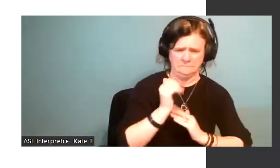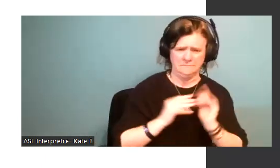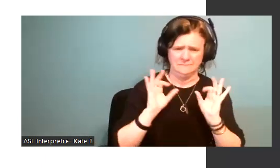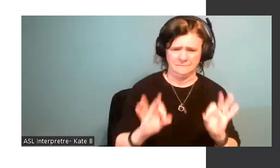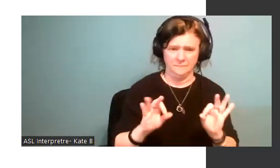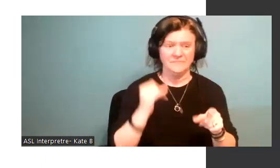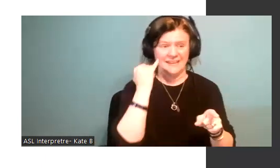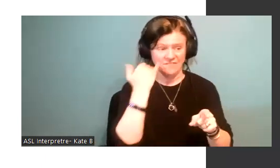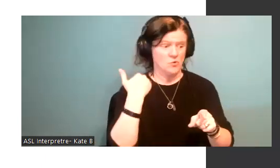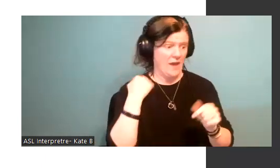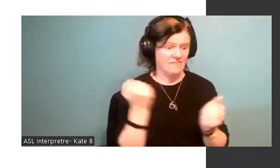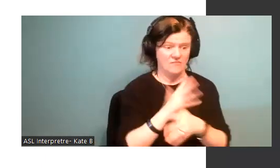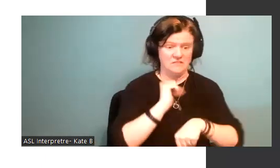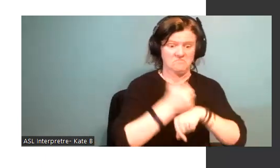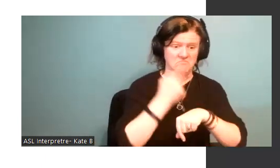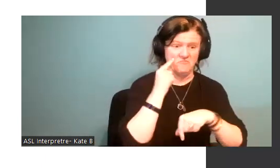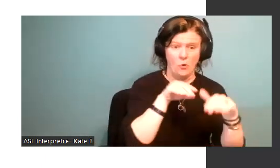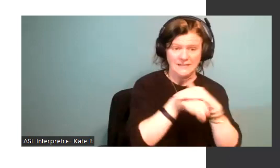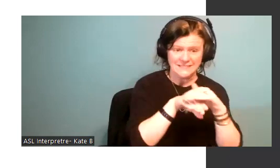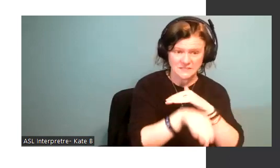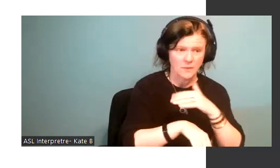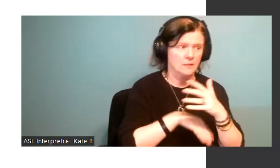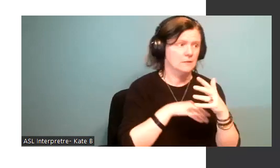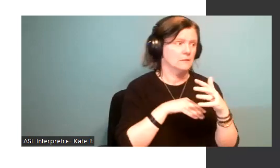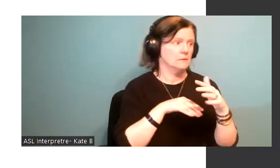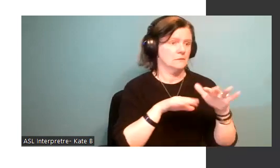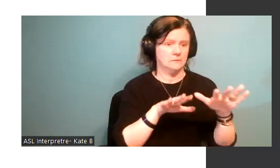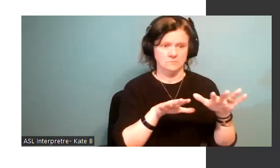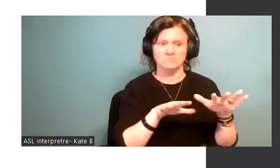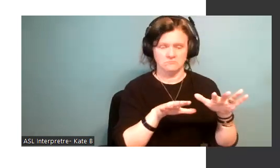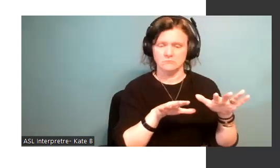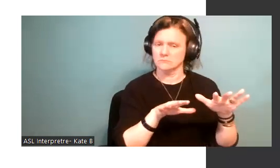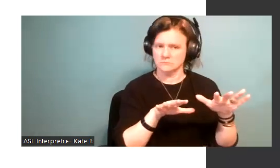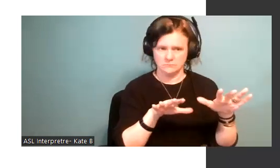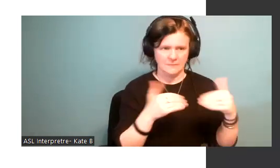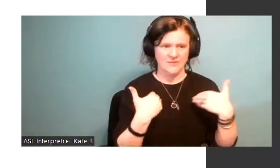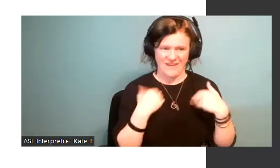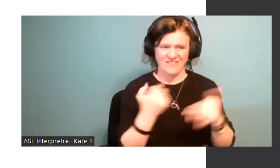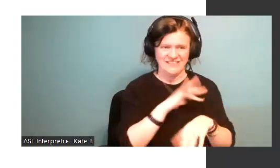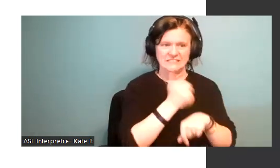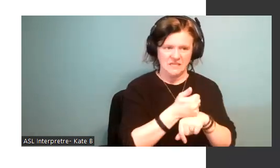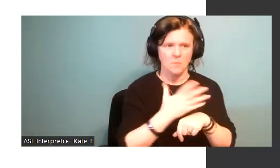in their way and potentially cause problems. Only use this if you are 100% sure you know what